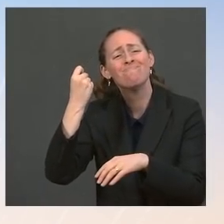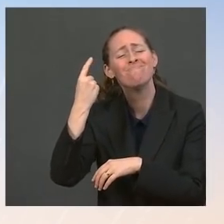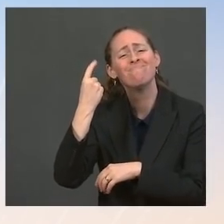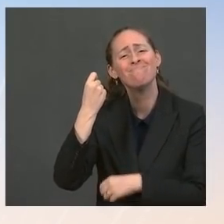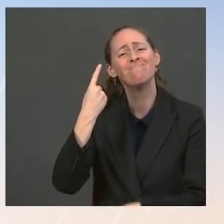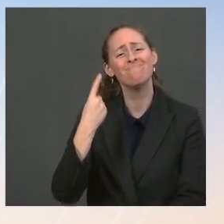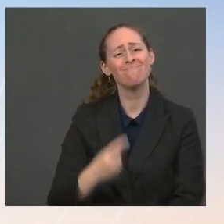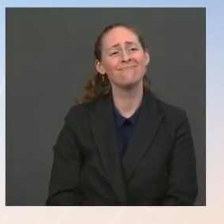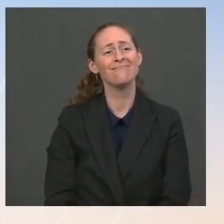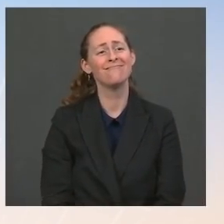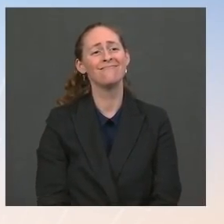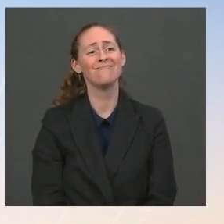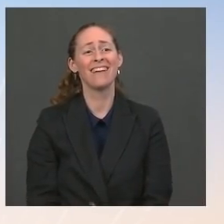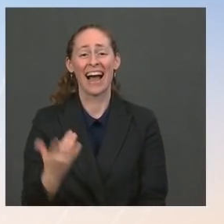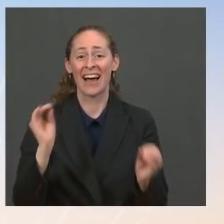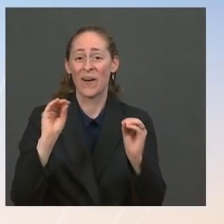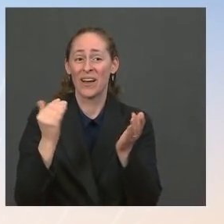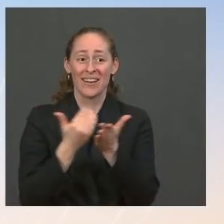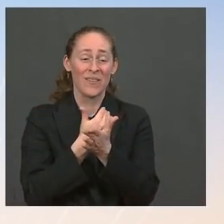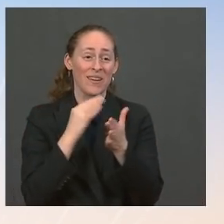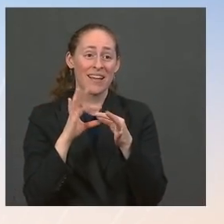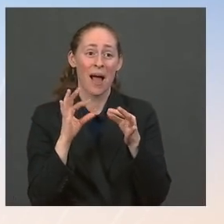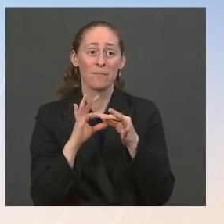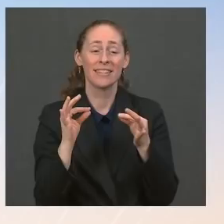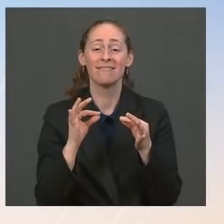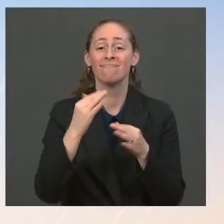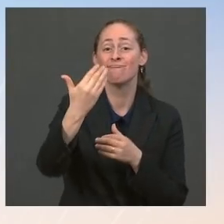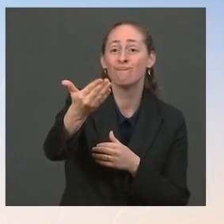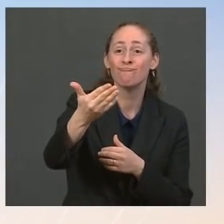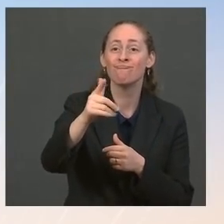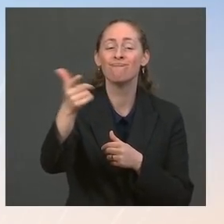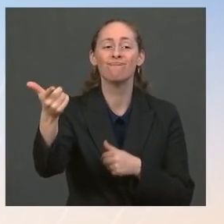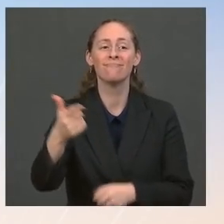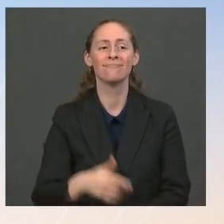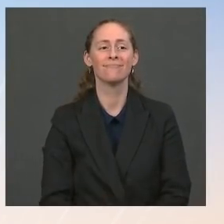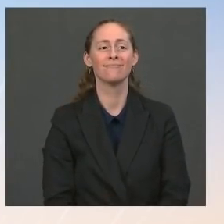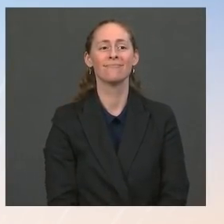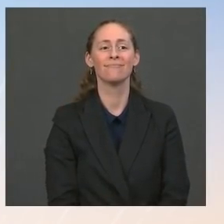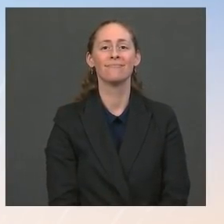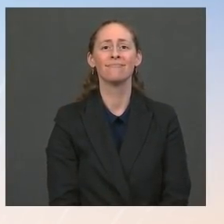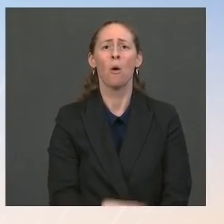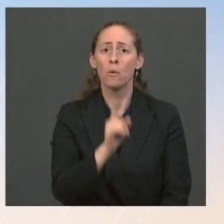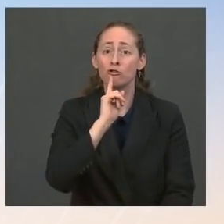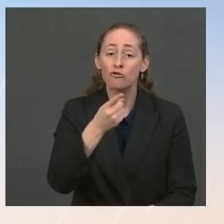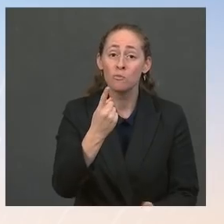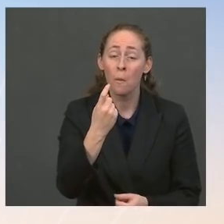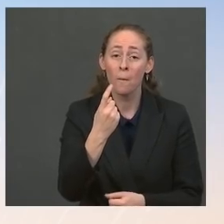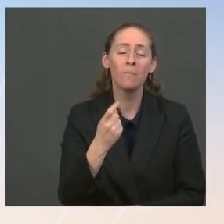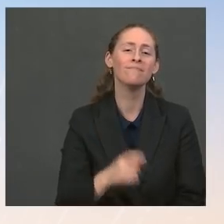Ms. Psaki: I don't have a new comment from here. Go ahead. The Press: You guys don't want to touch -- The Press: Yeah, thank you. The Press: I have one more. >> Ms. Psaki: Sure. Go ahead. The Press: I've been waiting months. Ms. Psaki: Go ahead. >> The Press: Thank you.